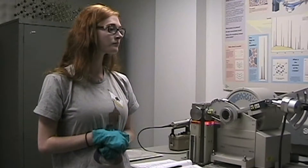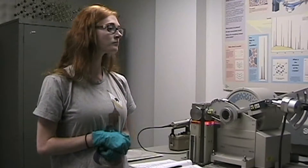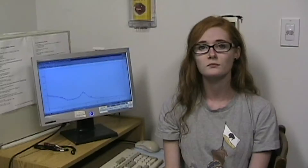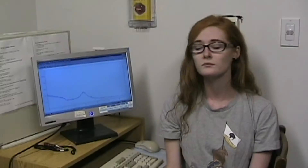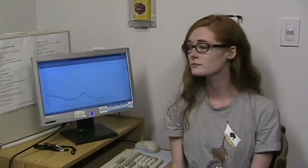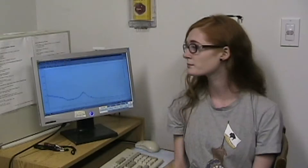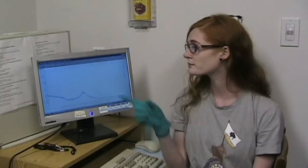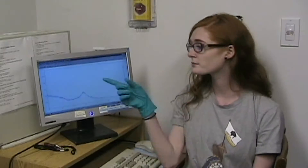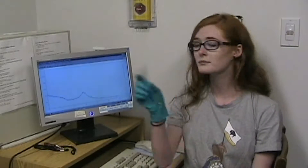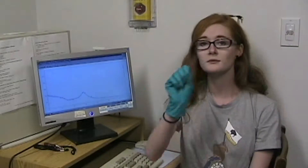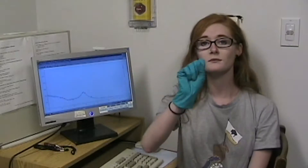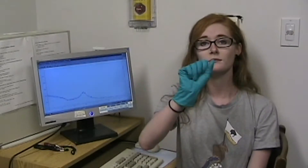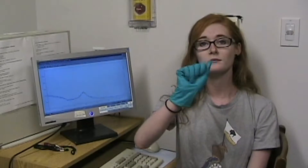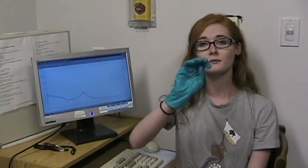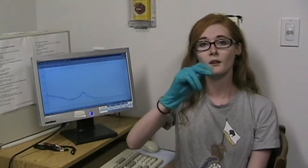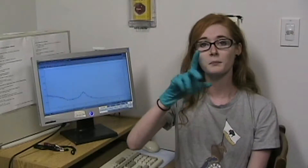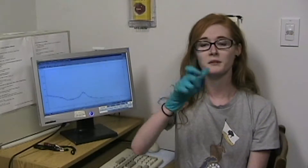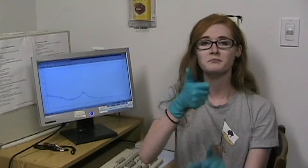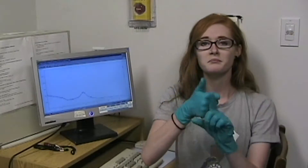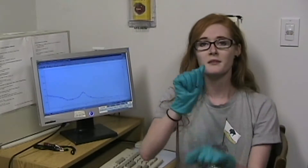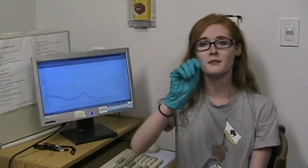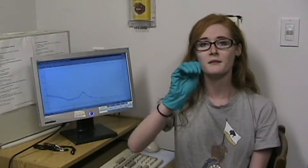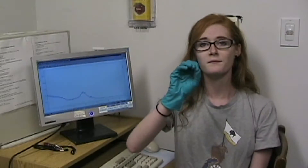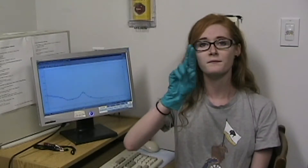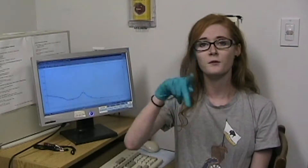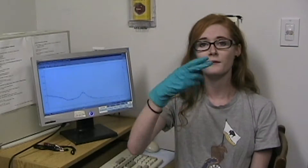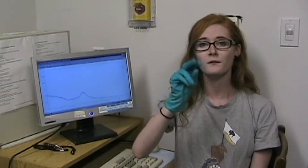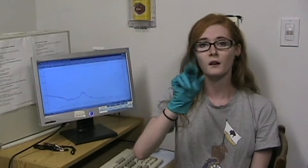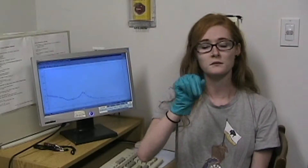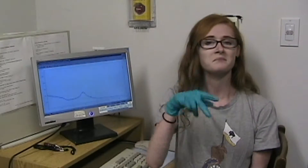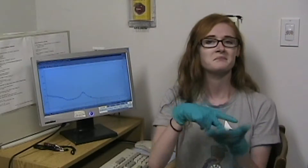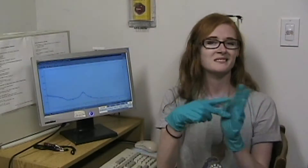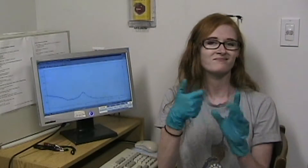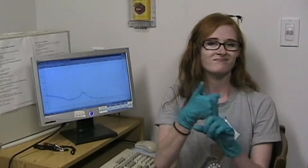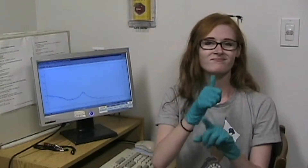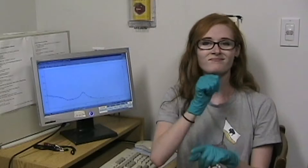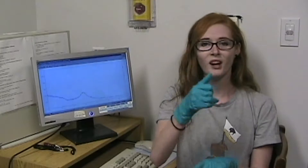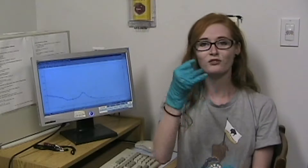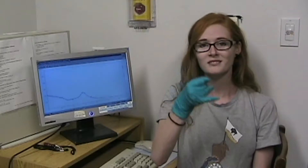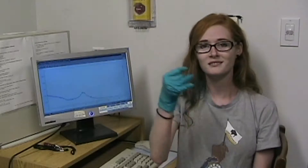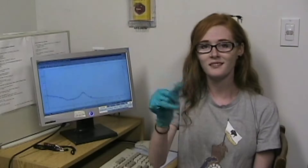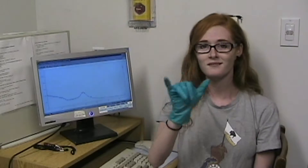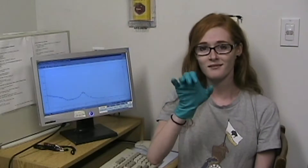This graph tells me that the sample is amorphous, which means the sample is not crystallized yet.